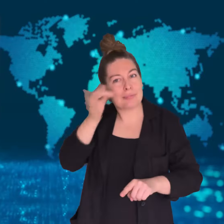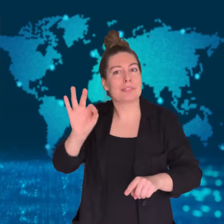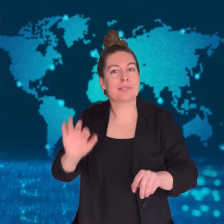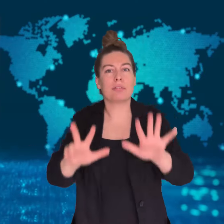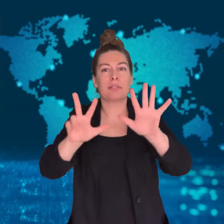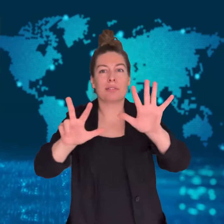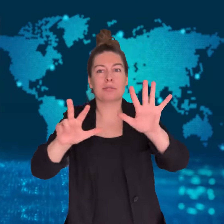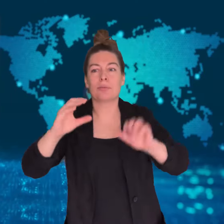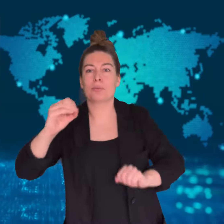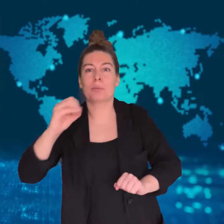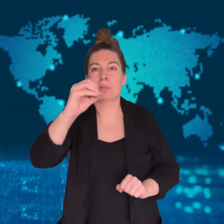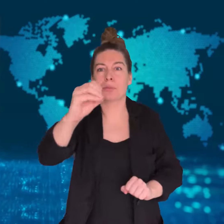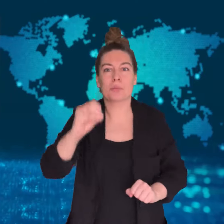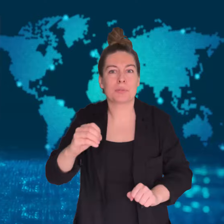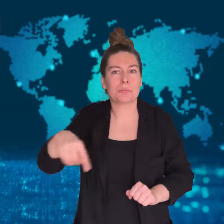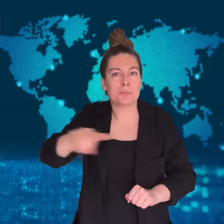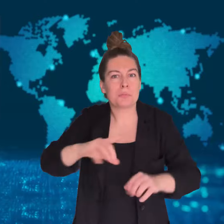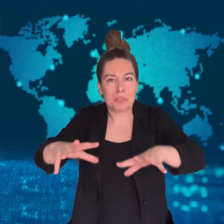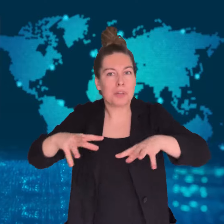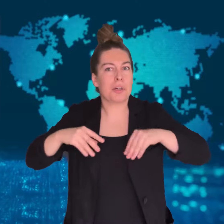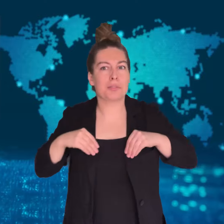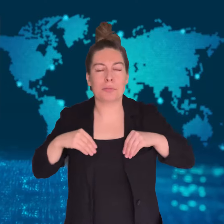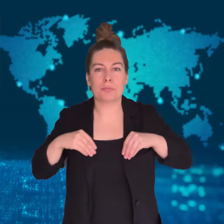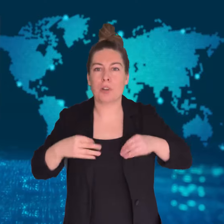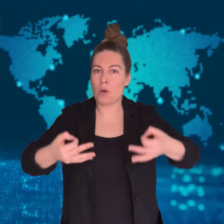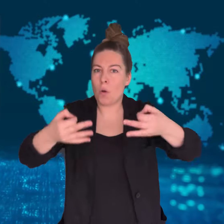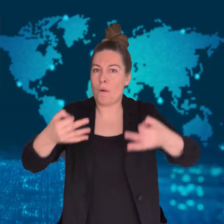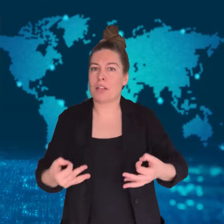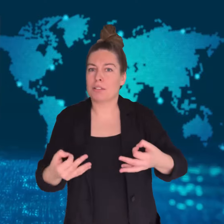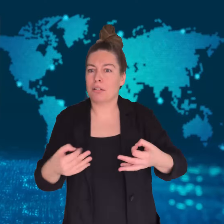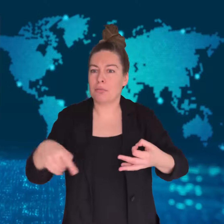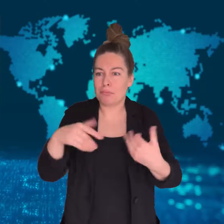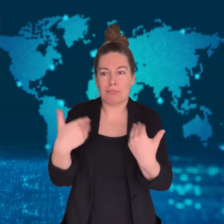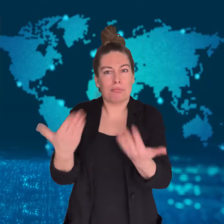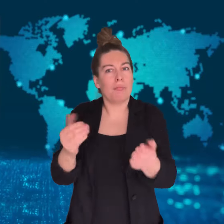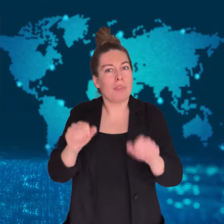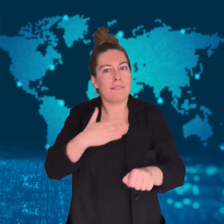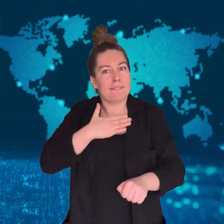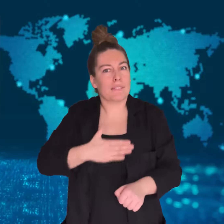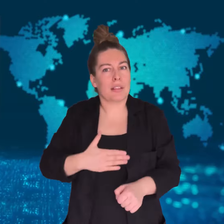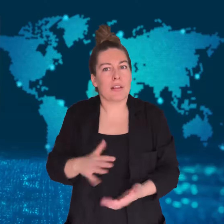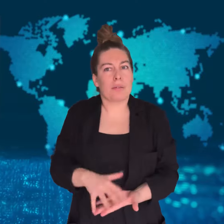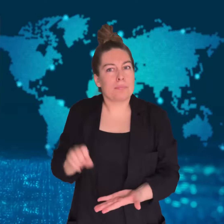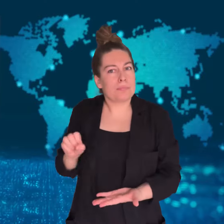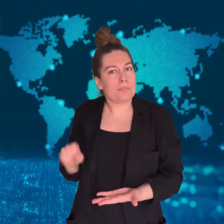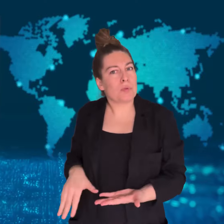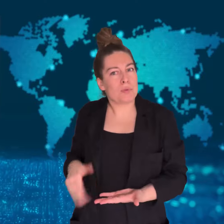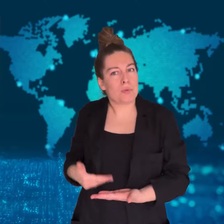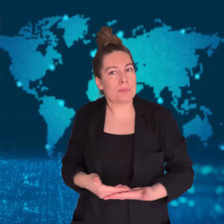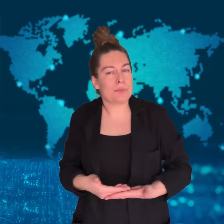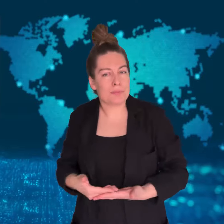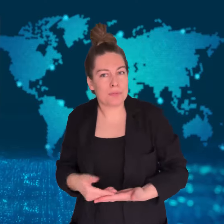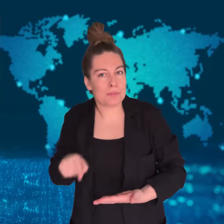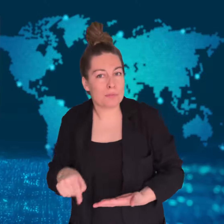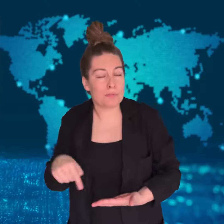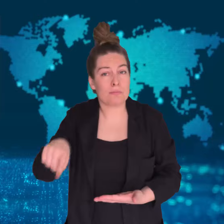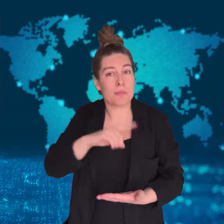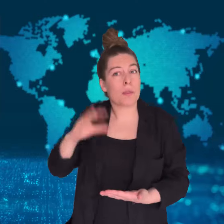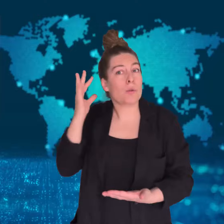Abortion rights are more widely accepted in France than in many other countries.